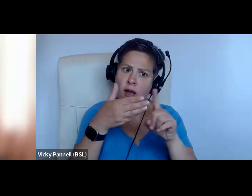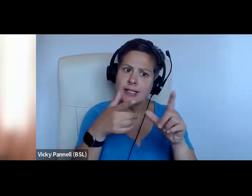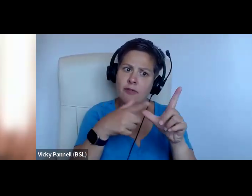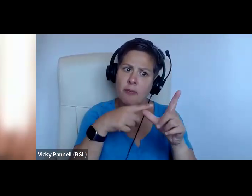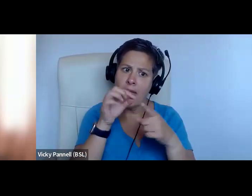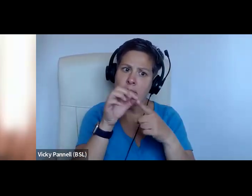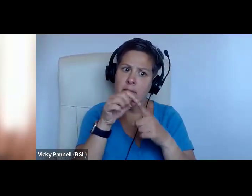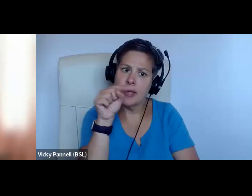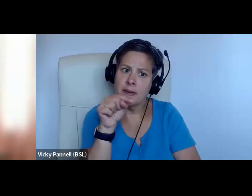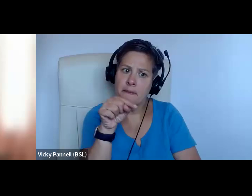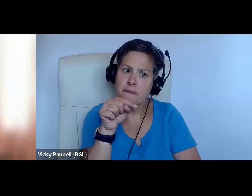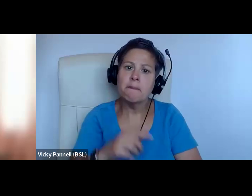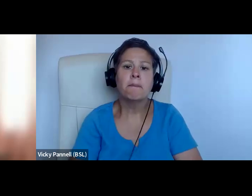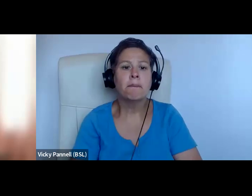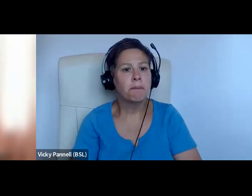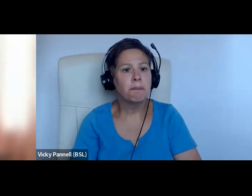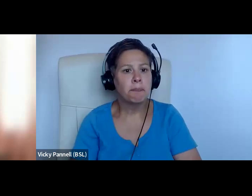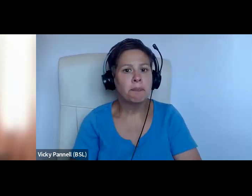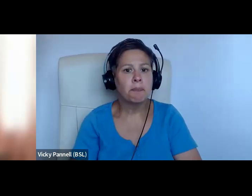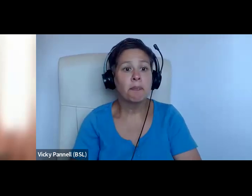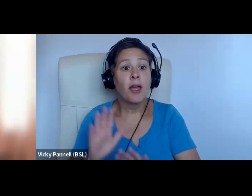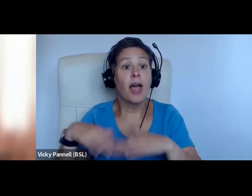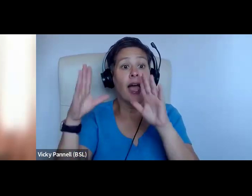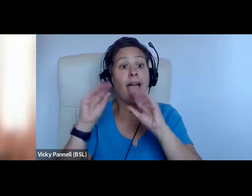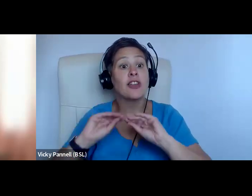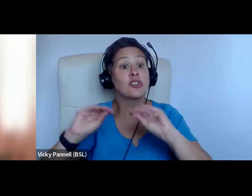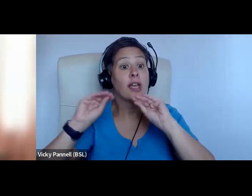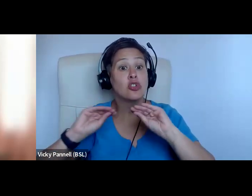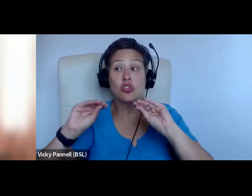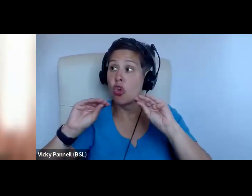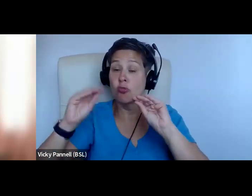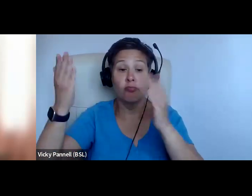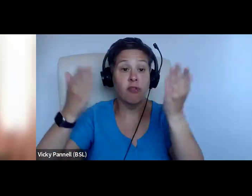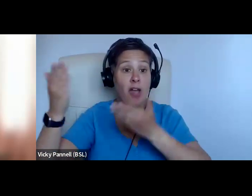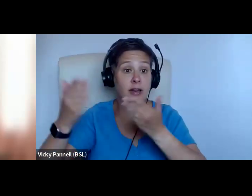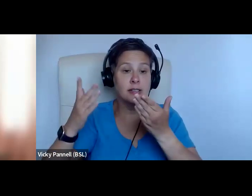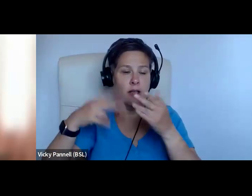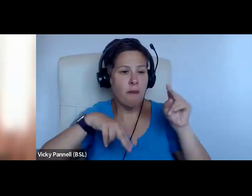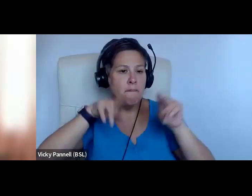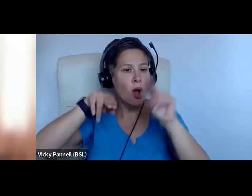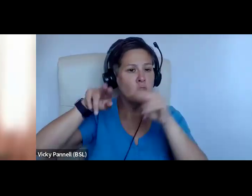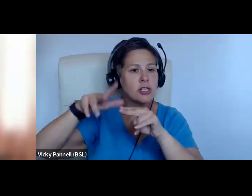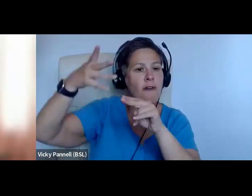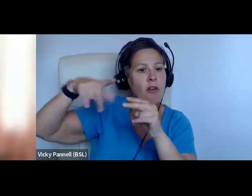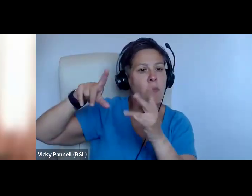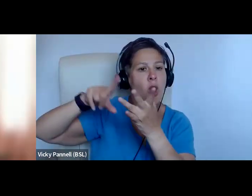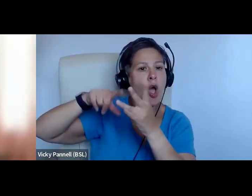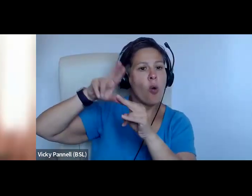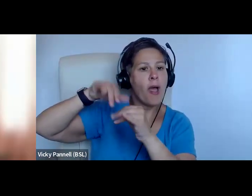One of these is the continuation and completion rates and students who are in these APP